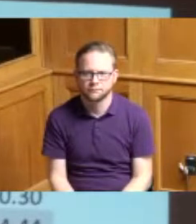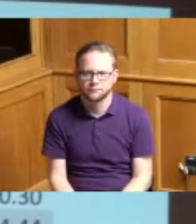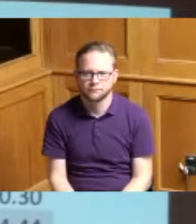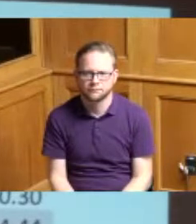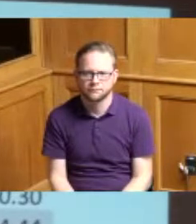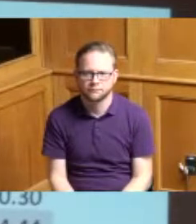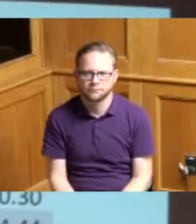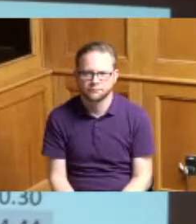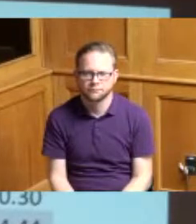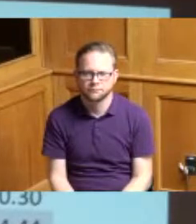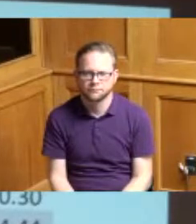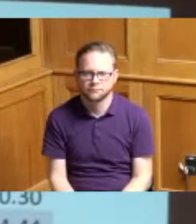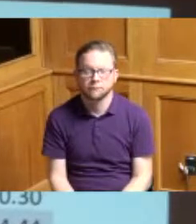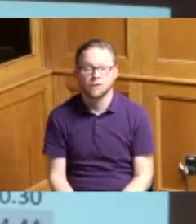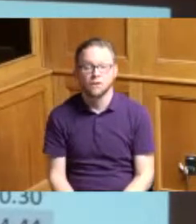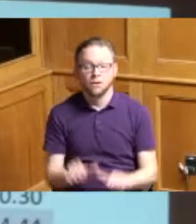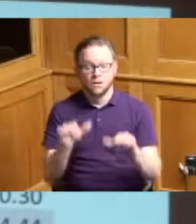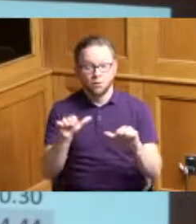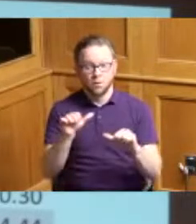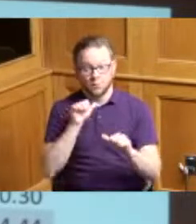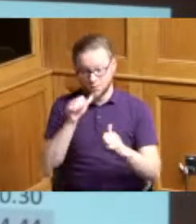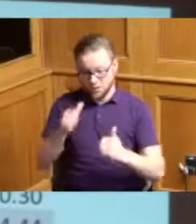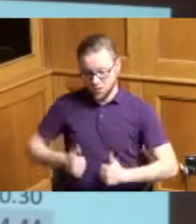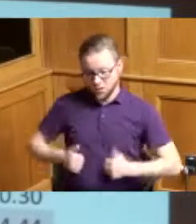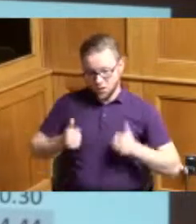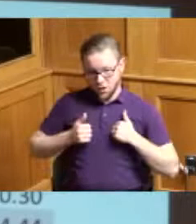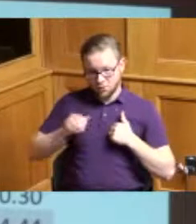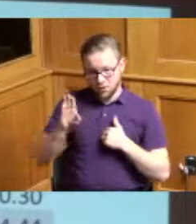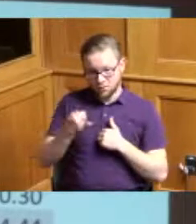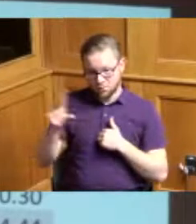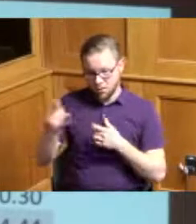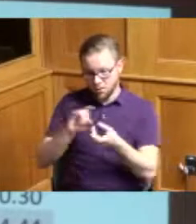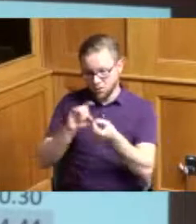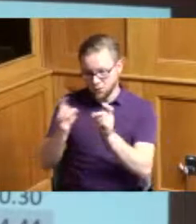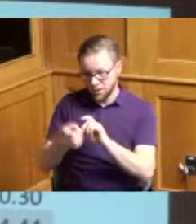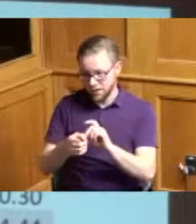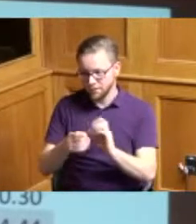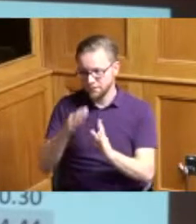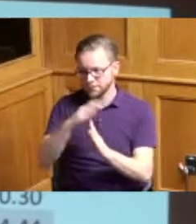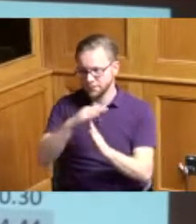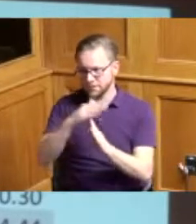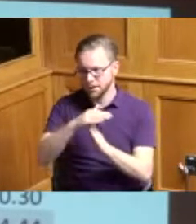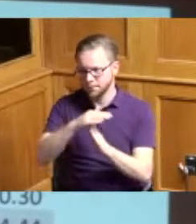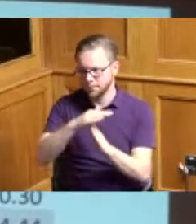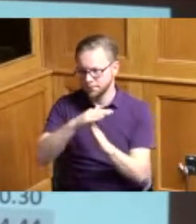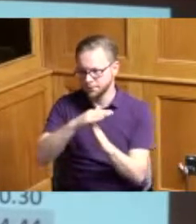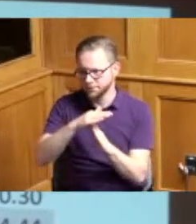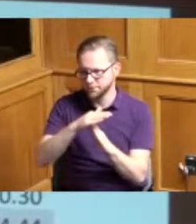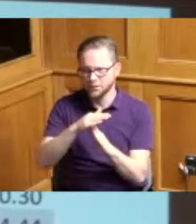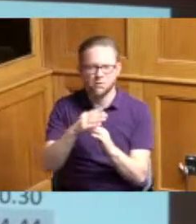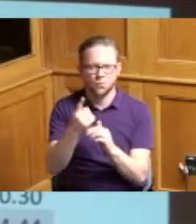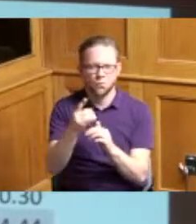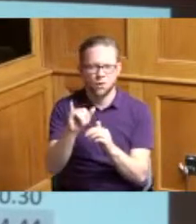bill impact the top is a one inch meter non-residential customer with 10 CCF of